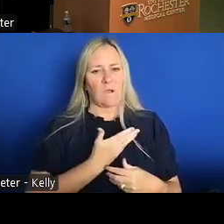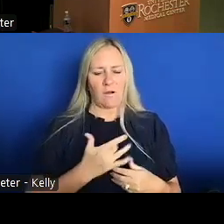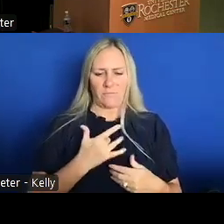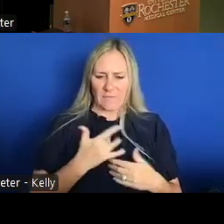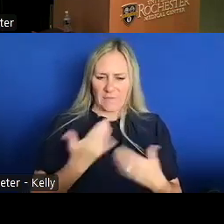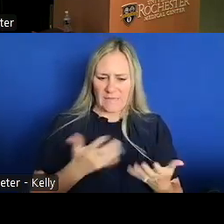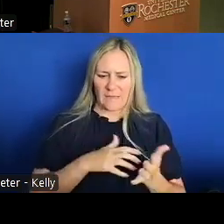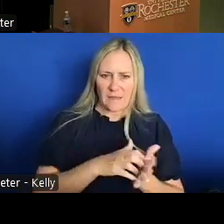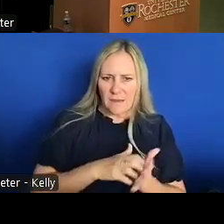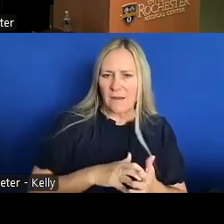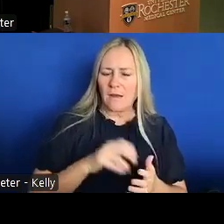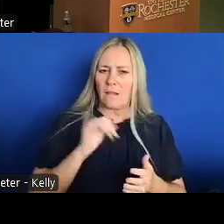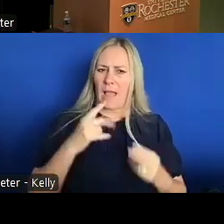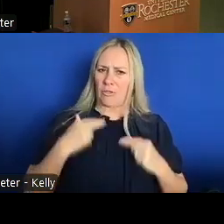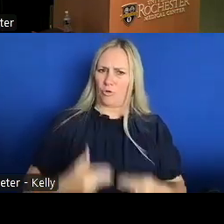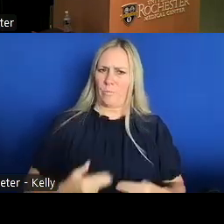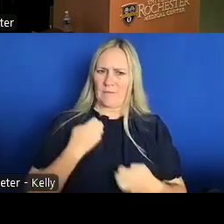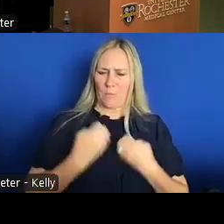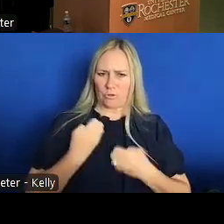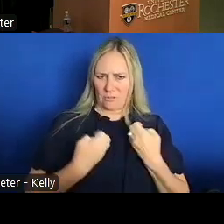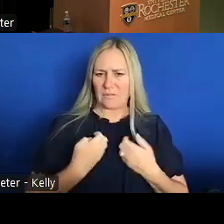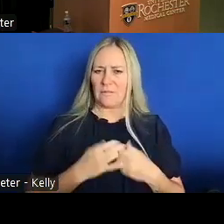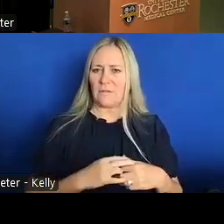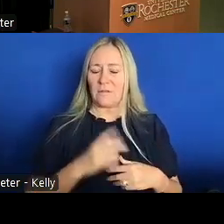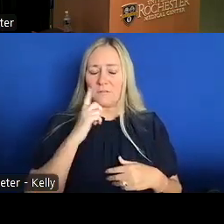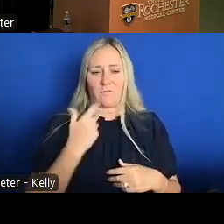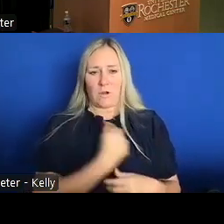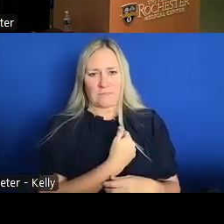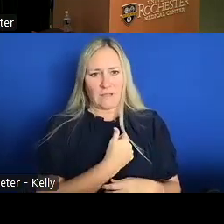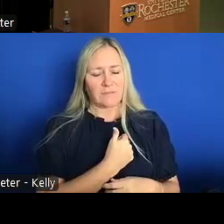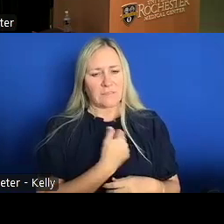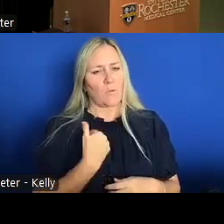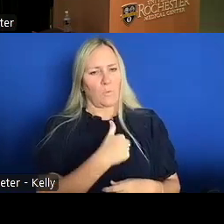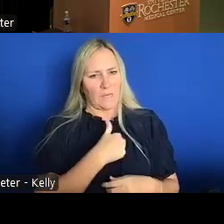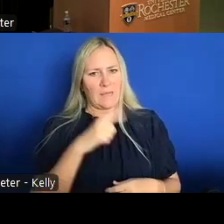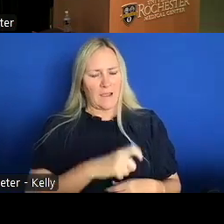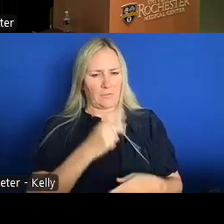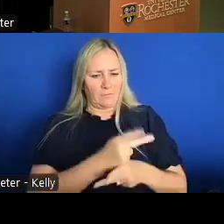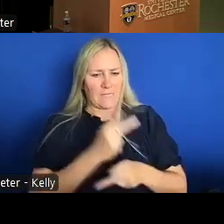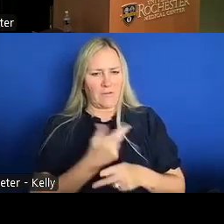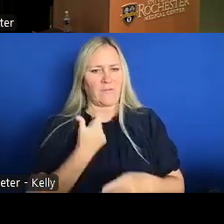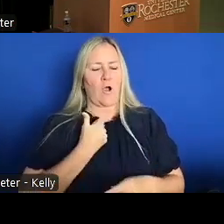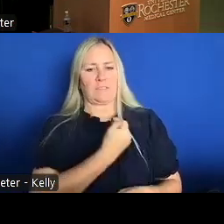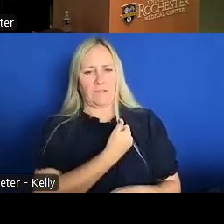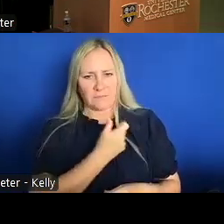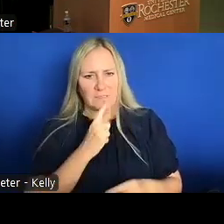for our Effectiveness take care of ourselves and to encourage in our s in our work system